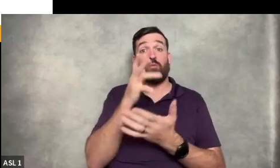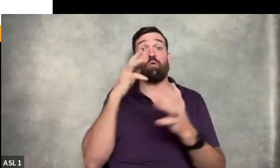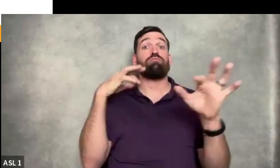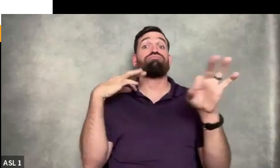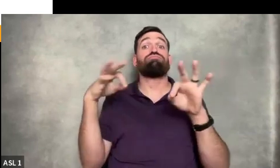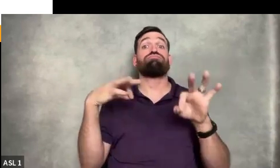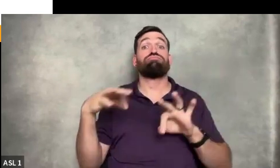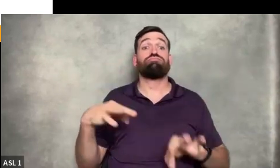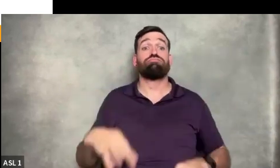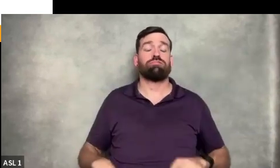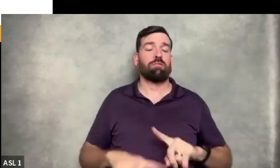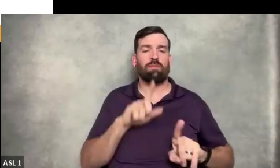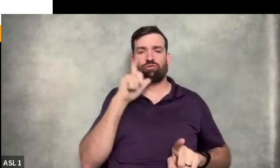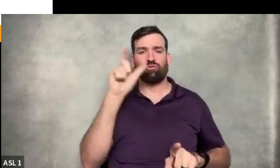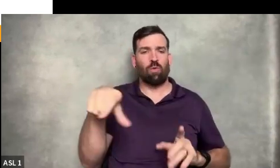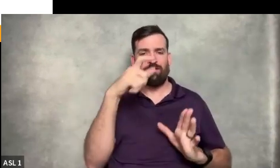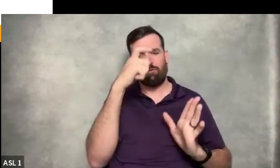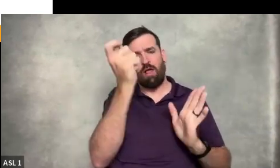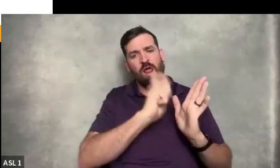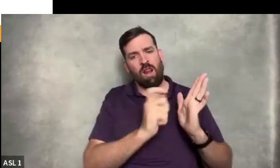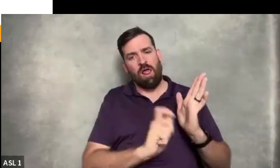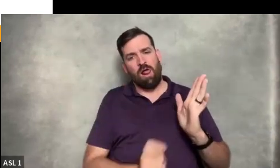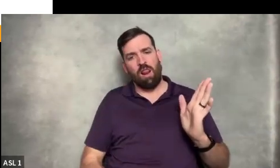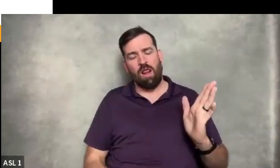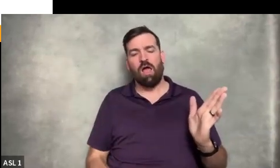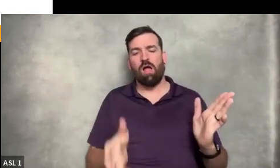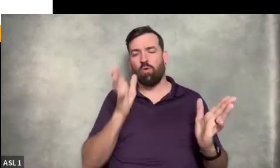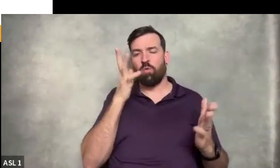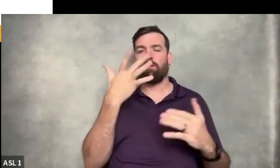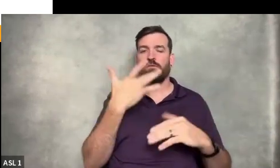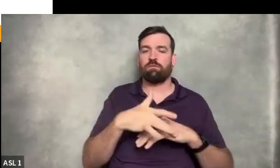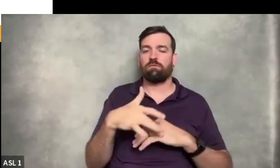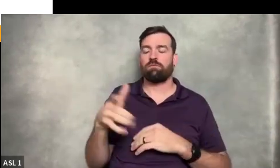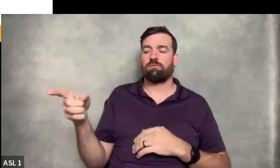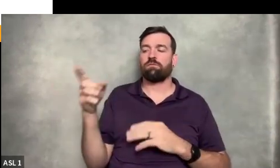don't have to write all this down because it's all going to be in the instructions. So first,